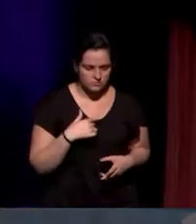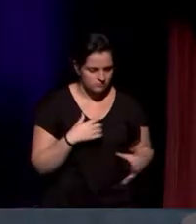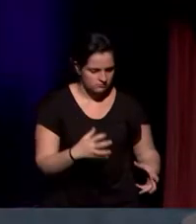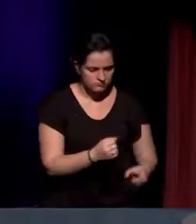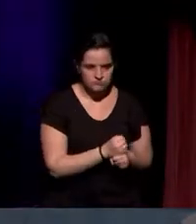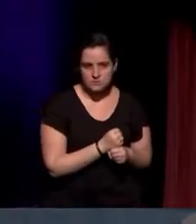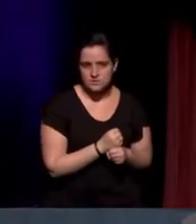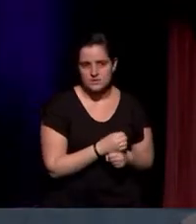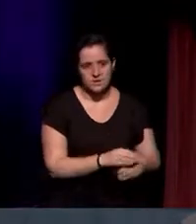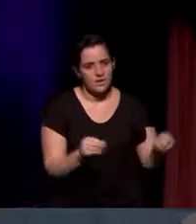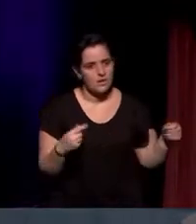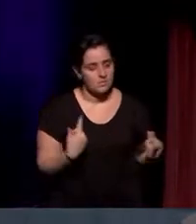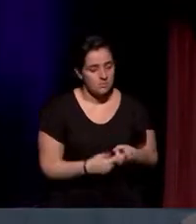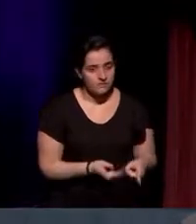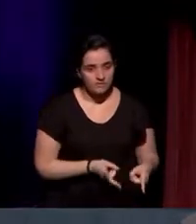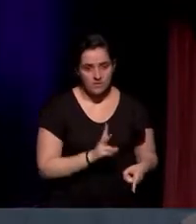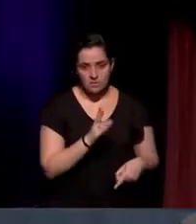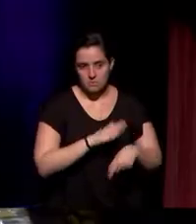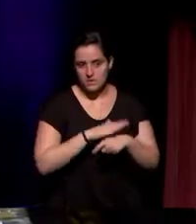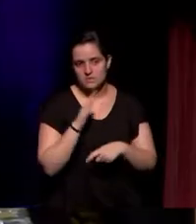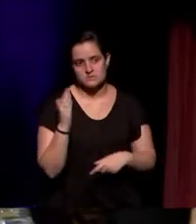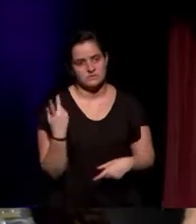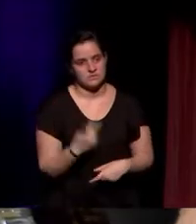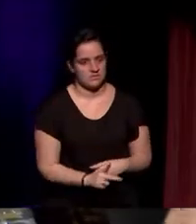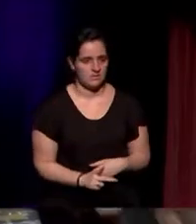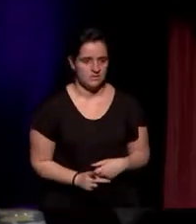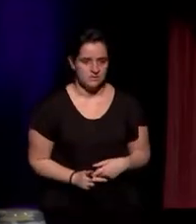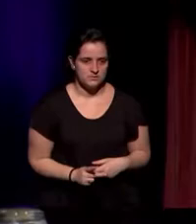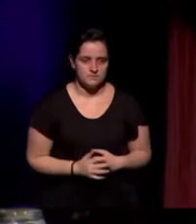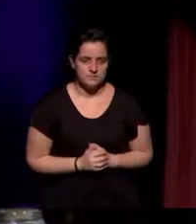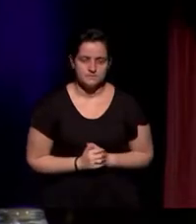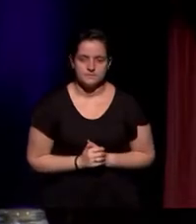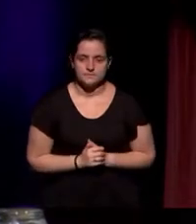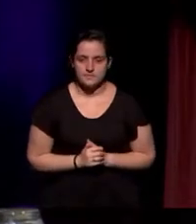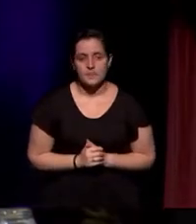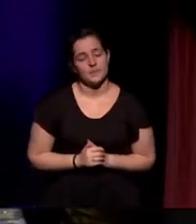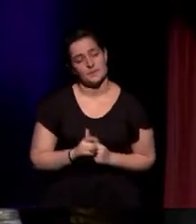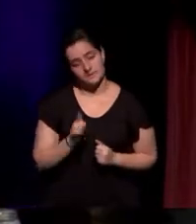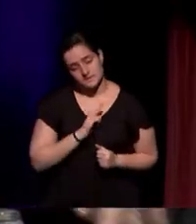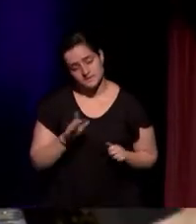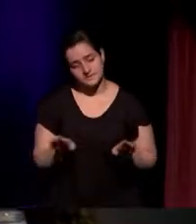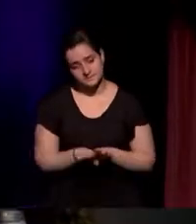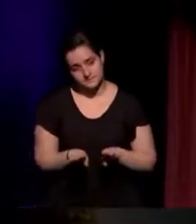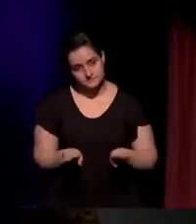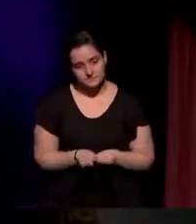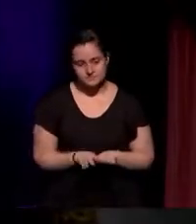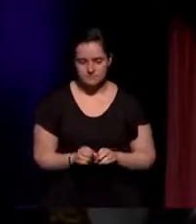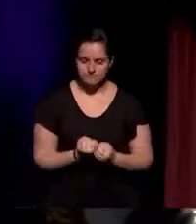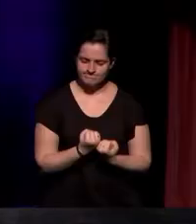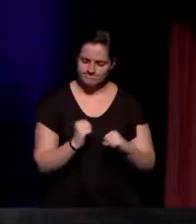because other higher values they stand up. So we also have great territory concessions